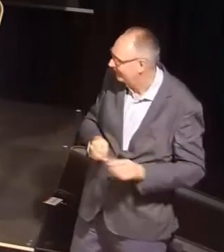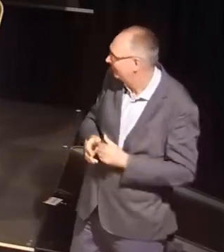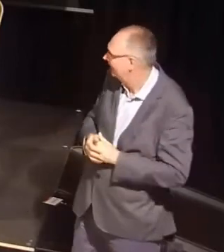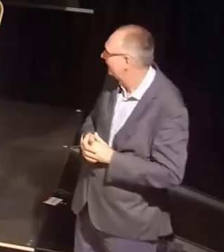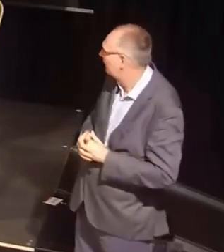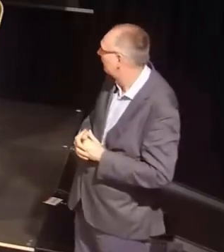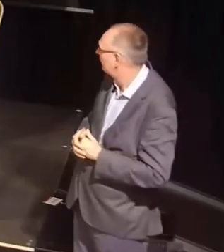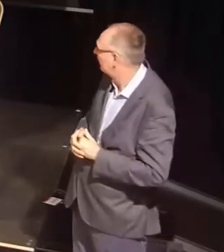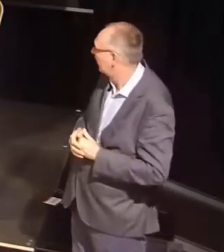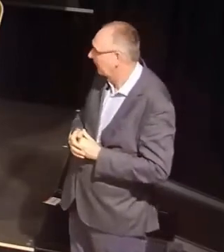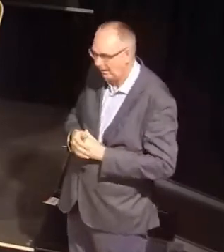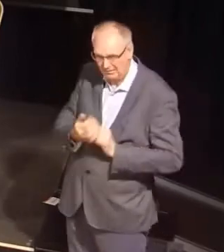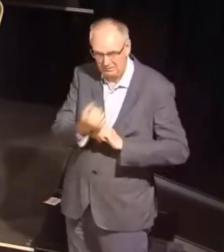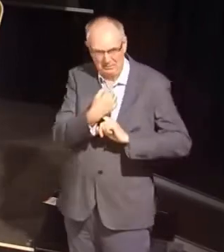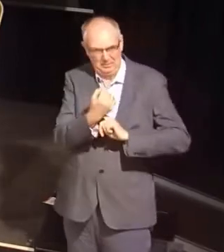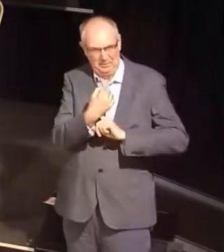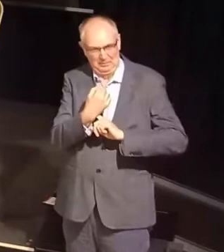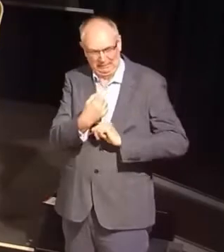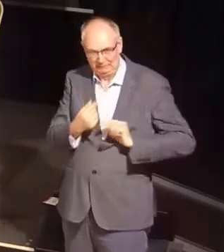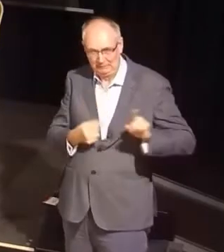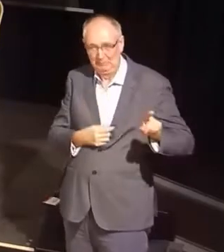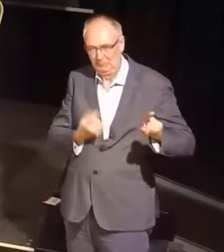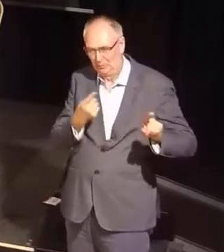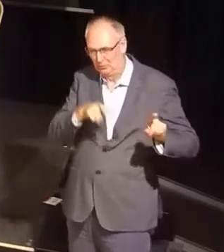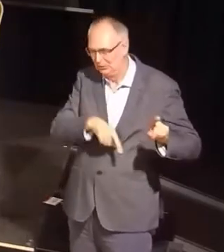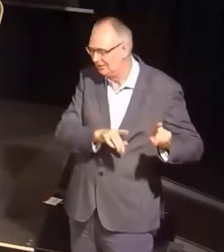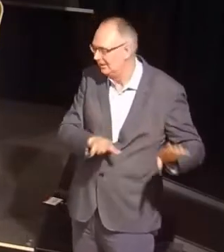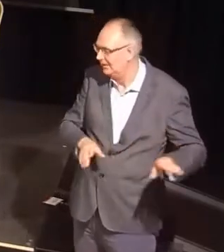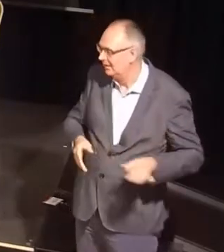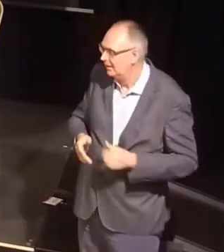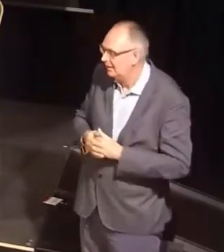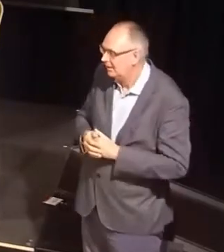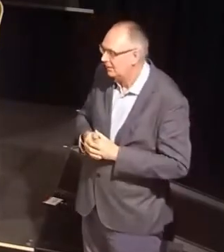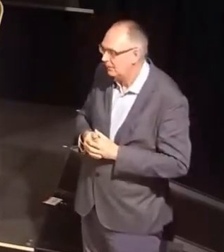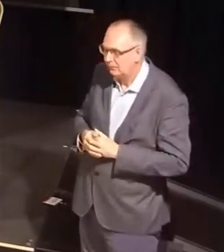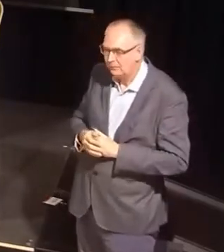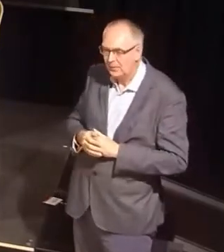We all got beat! LAUGHS So, again, it stays engaging,